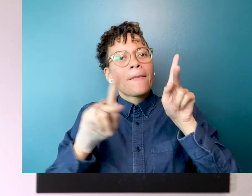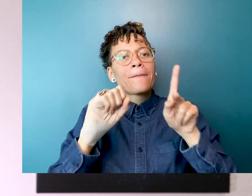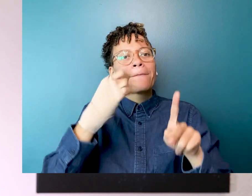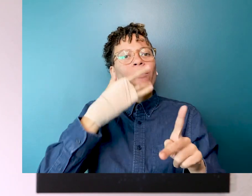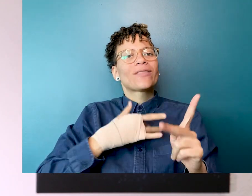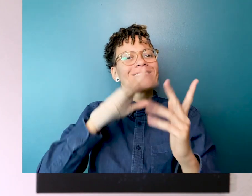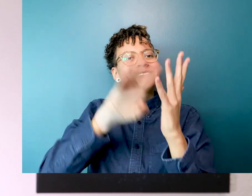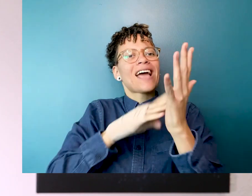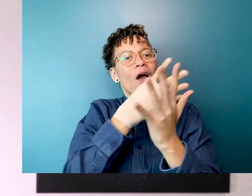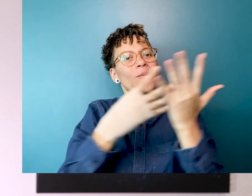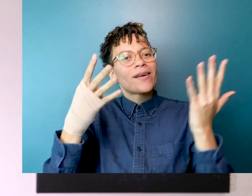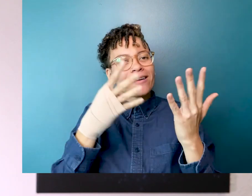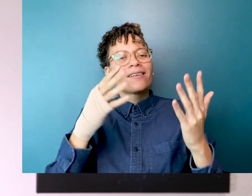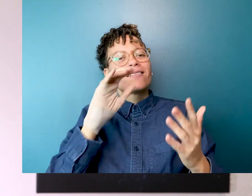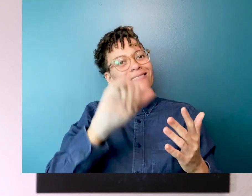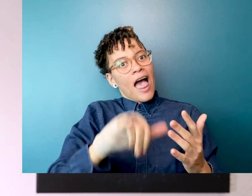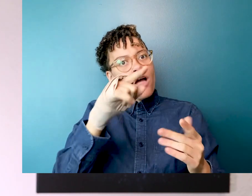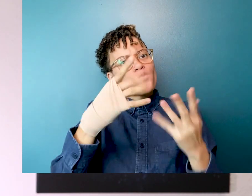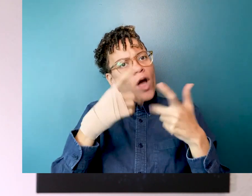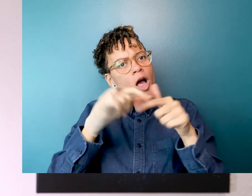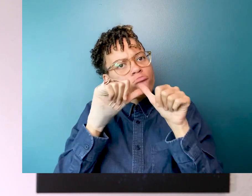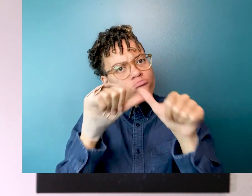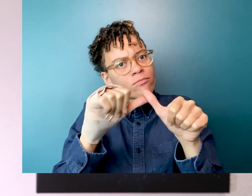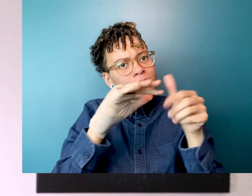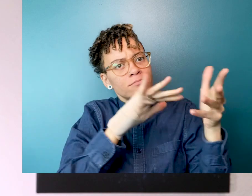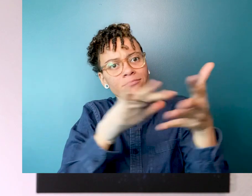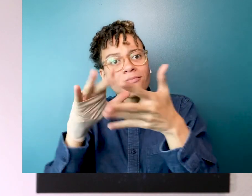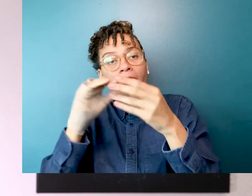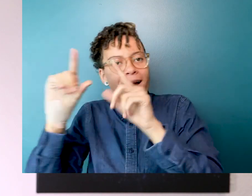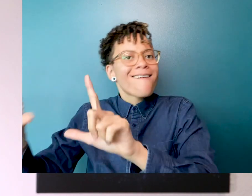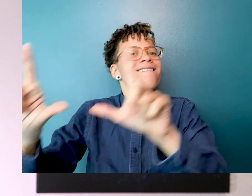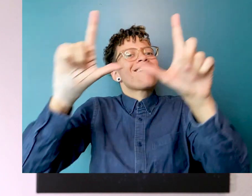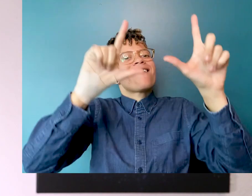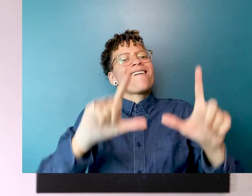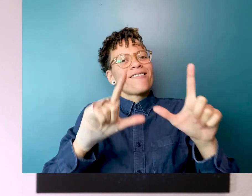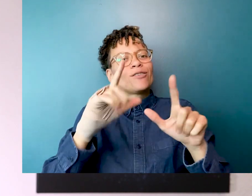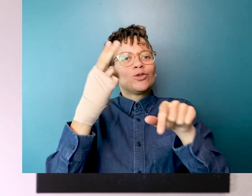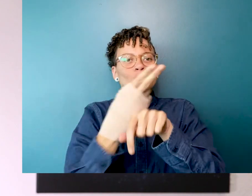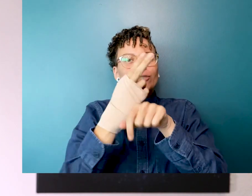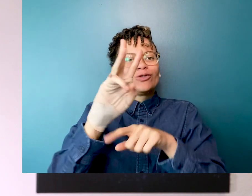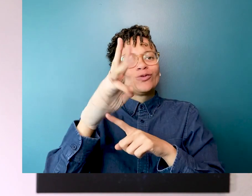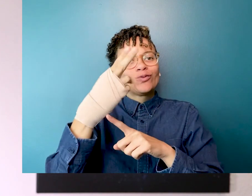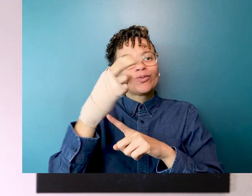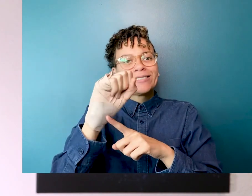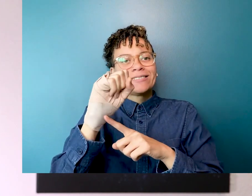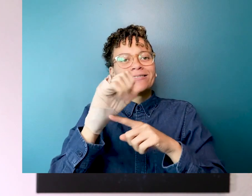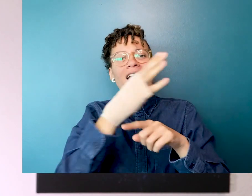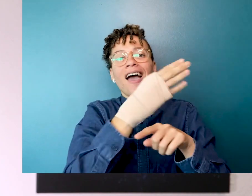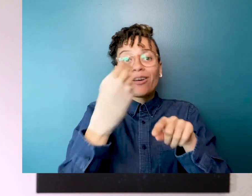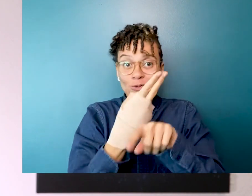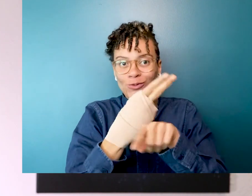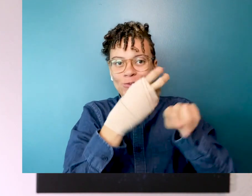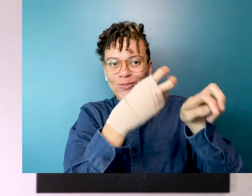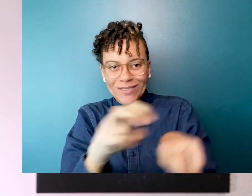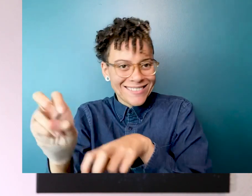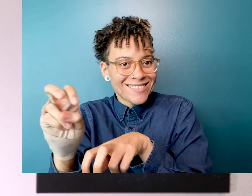chart and the charts of other people that you want to study, through the lens of Whole Sign Houses using transits.